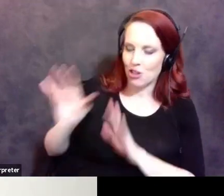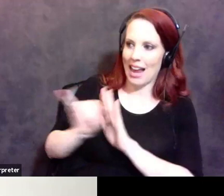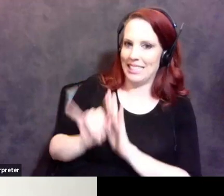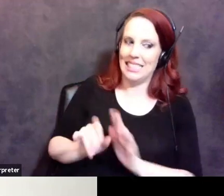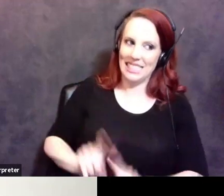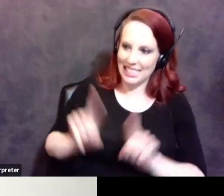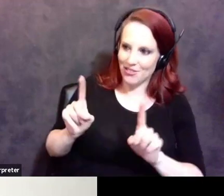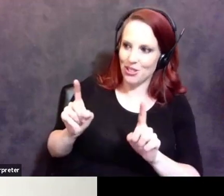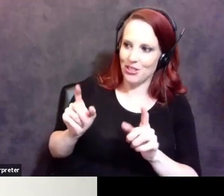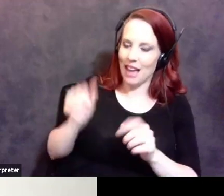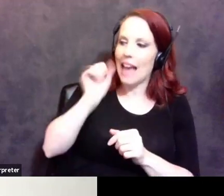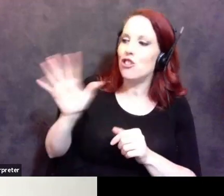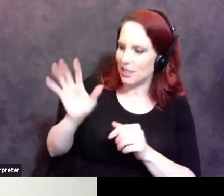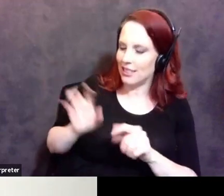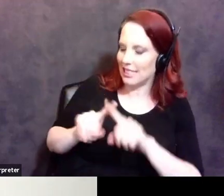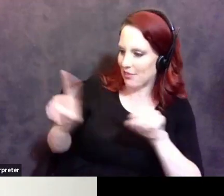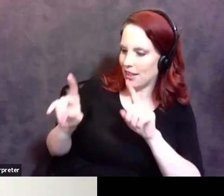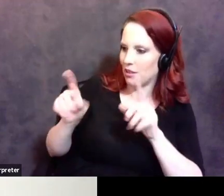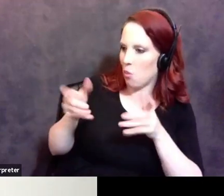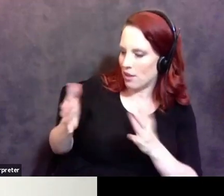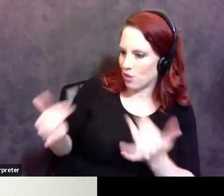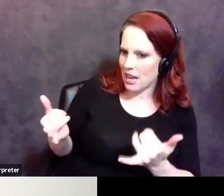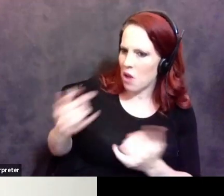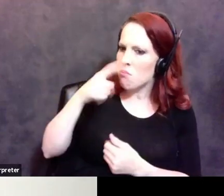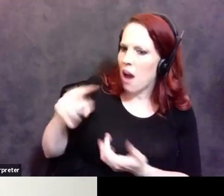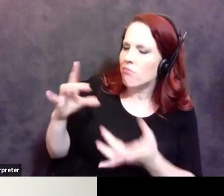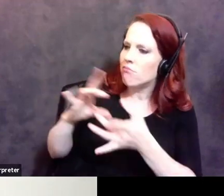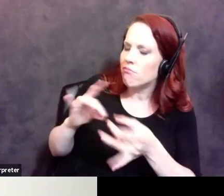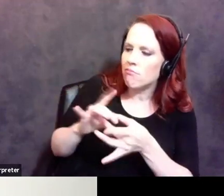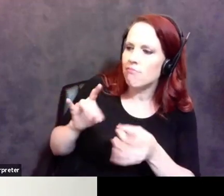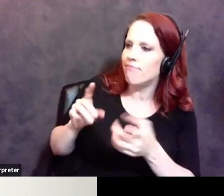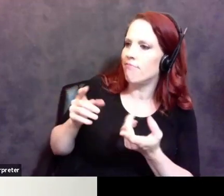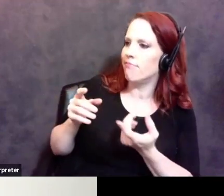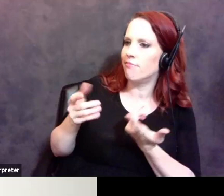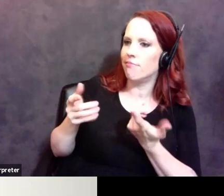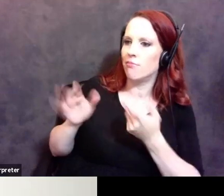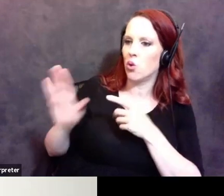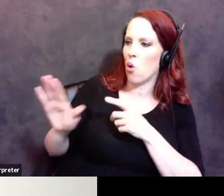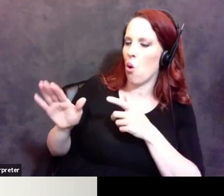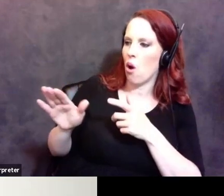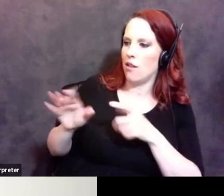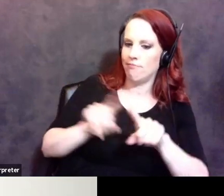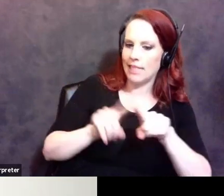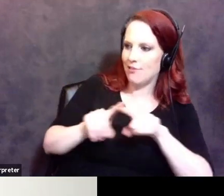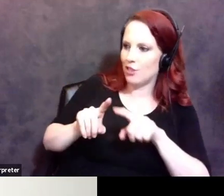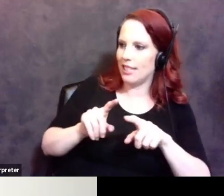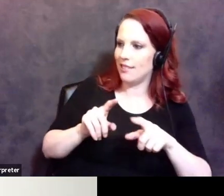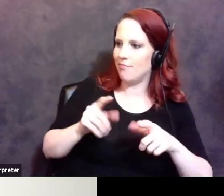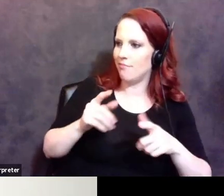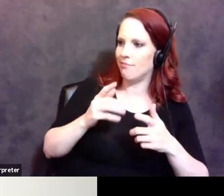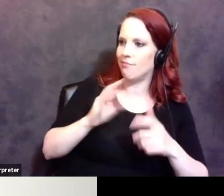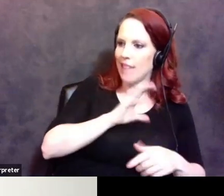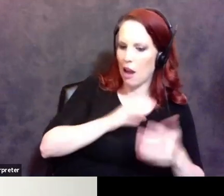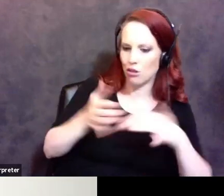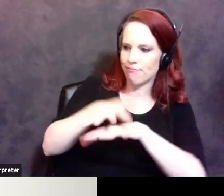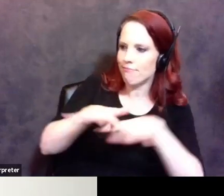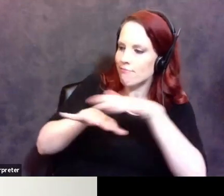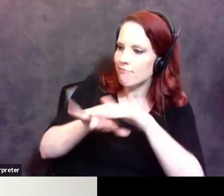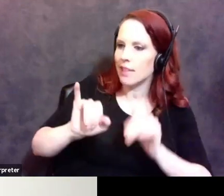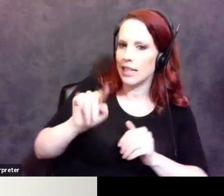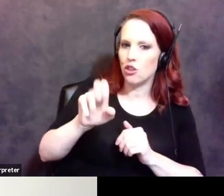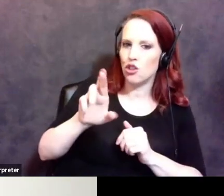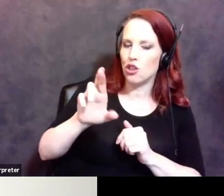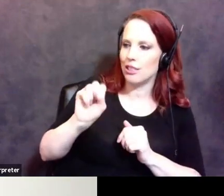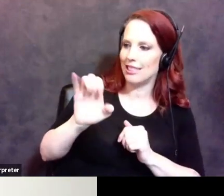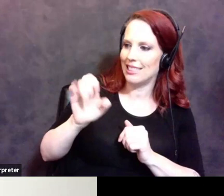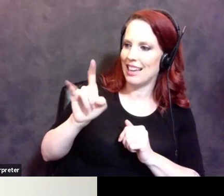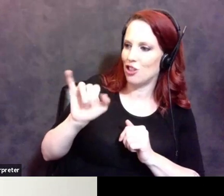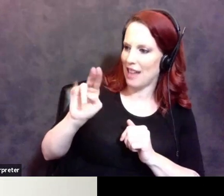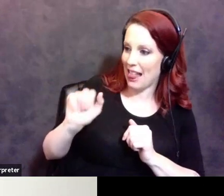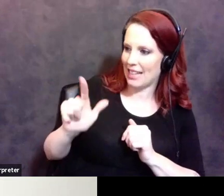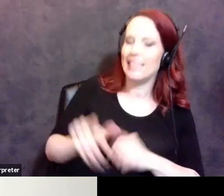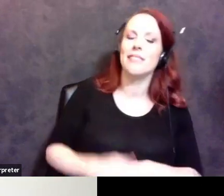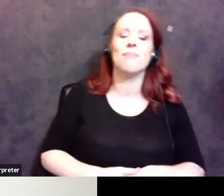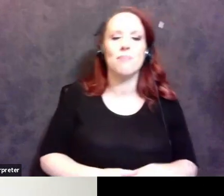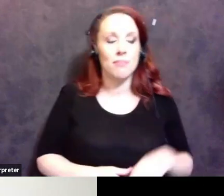Can you talk about intersectionality and what you are experience? Intersectionality is when you